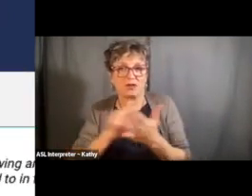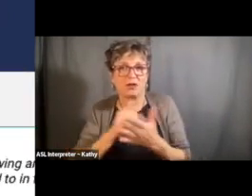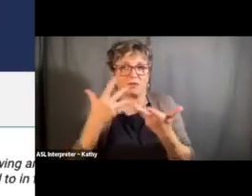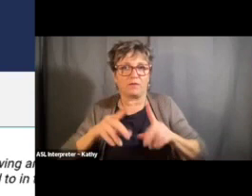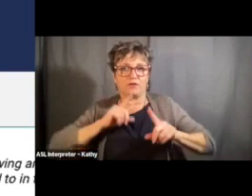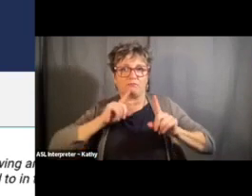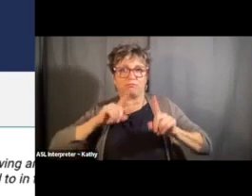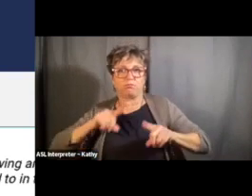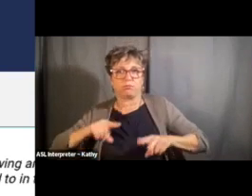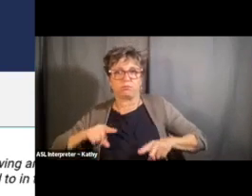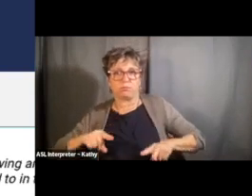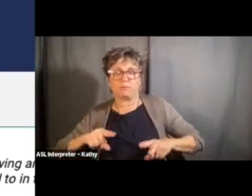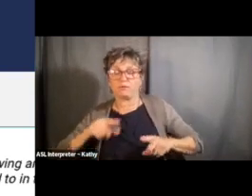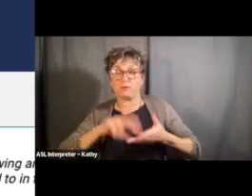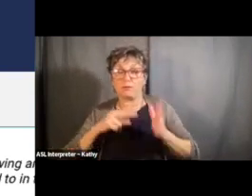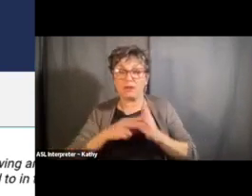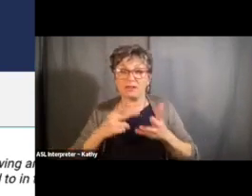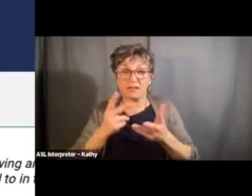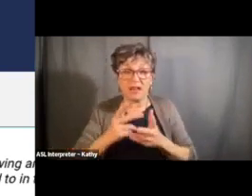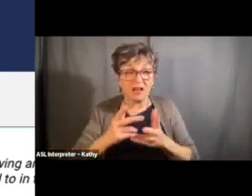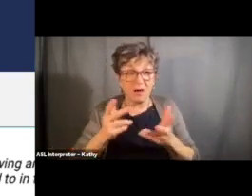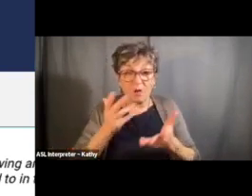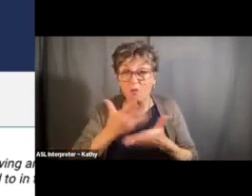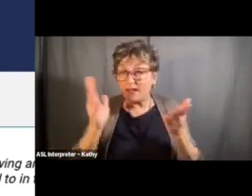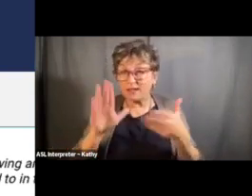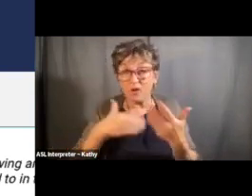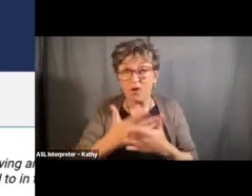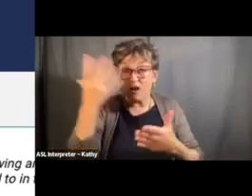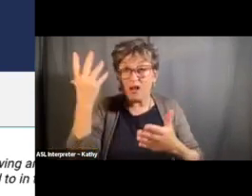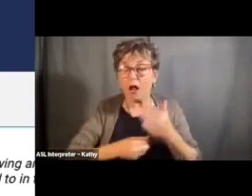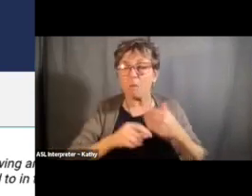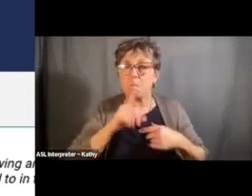the end of the Health and Development Survey, there are questions about whether you have genetic